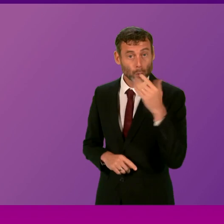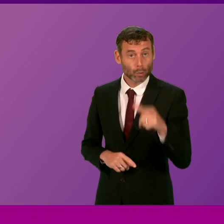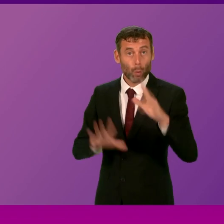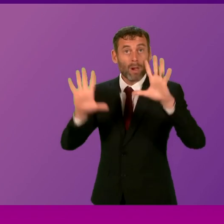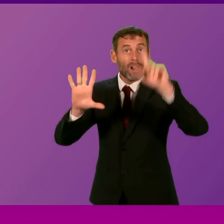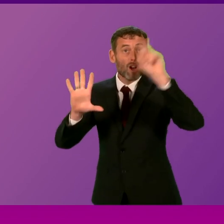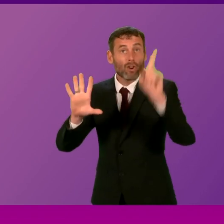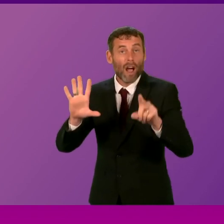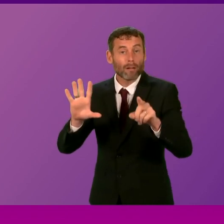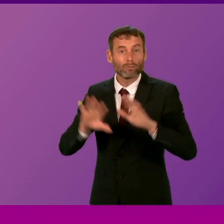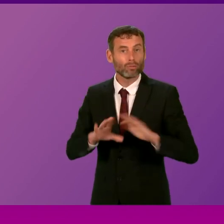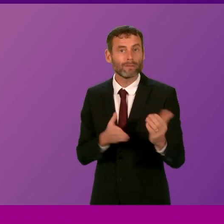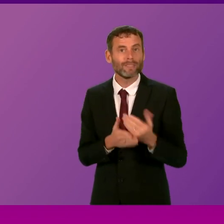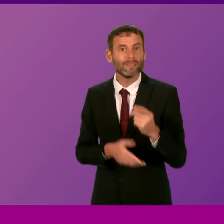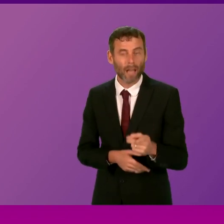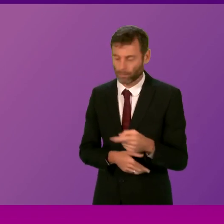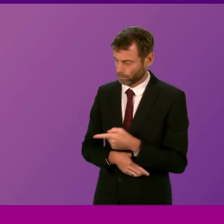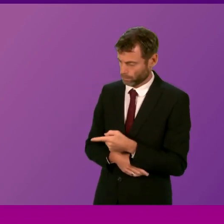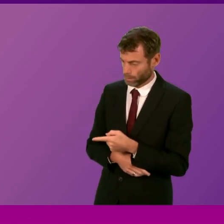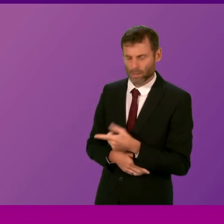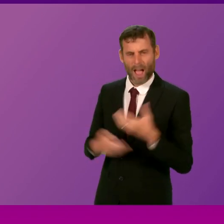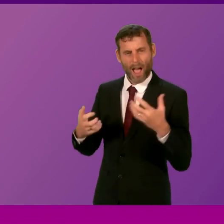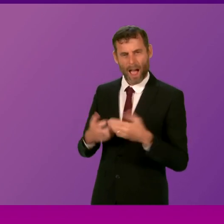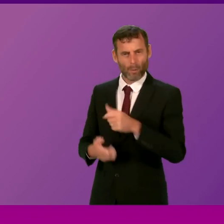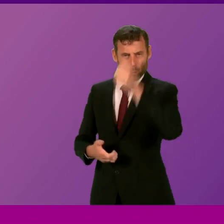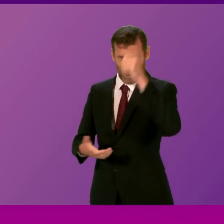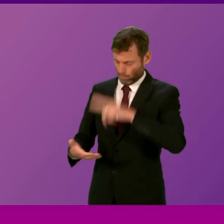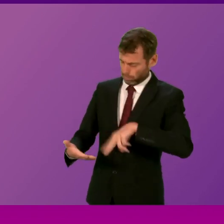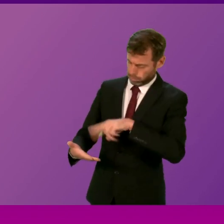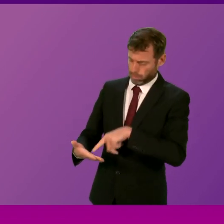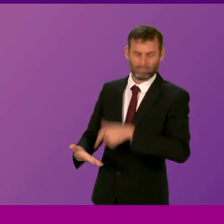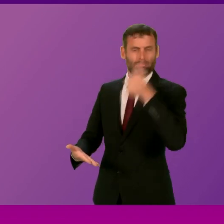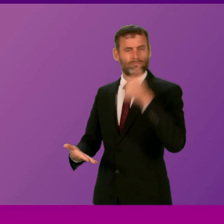Can the Deputy First Minister vouch for the safety of everyone who is going for surgery,